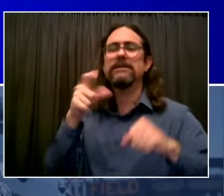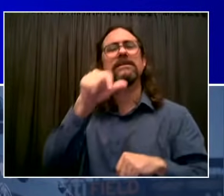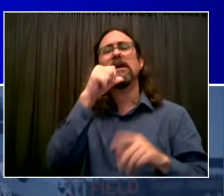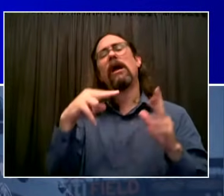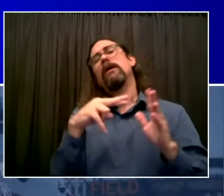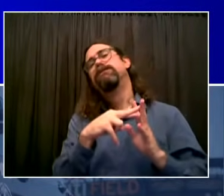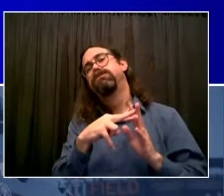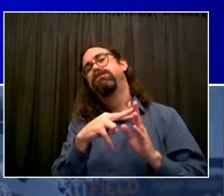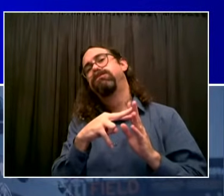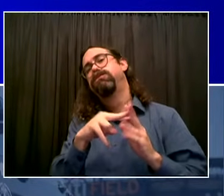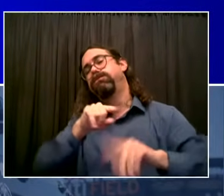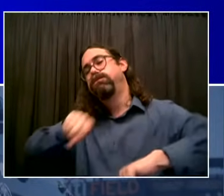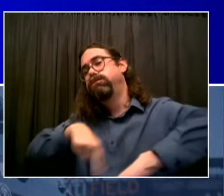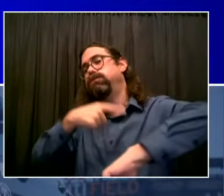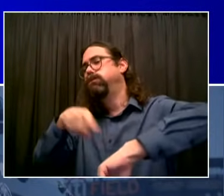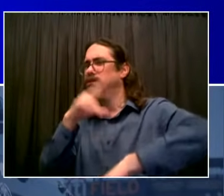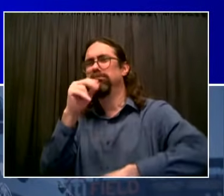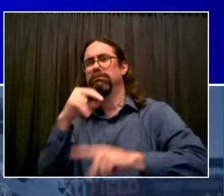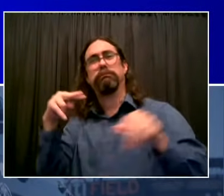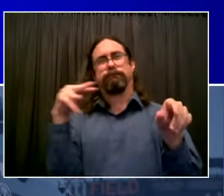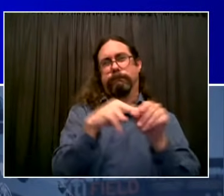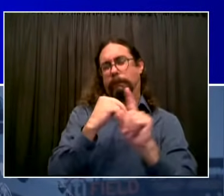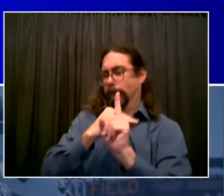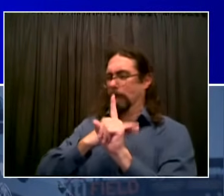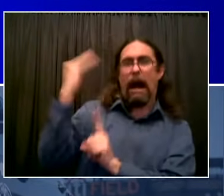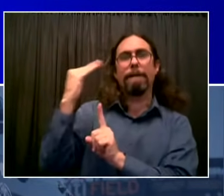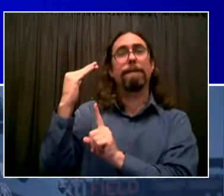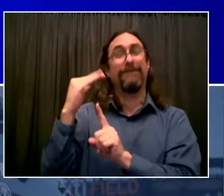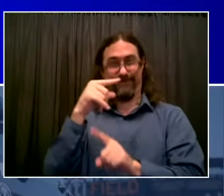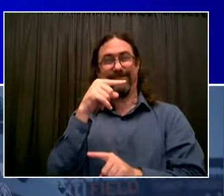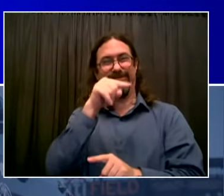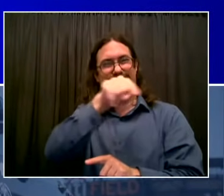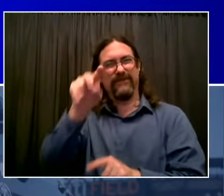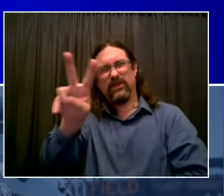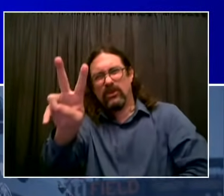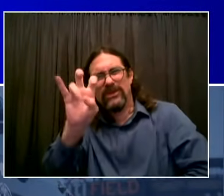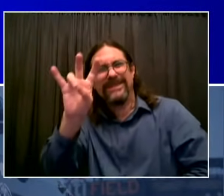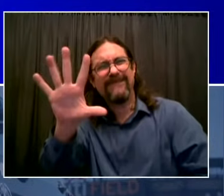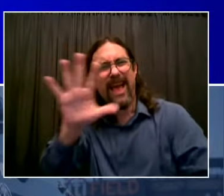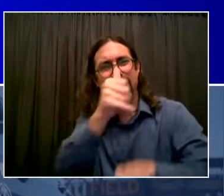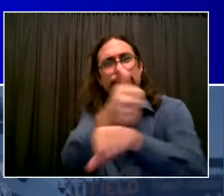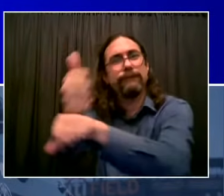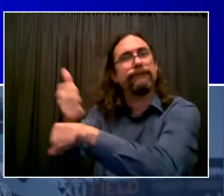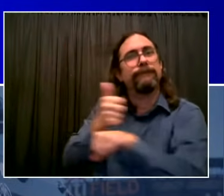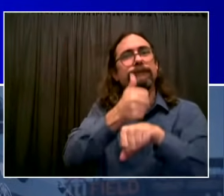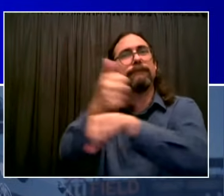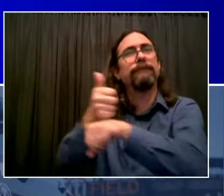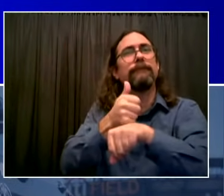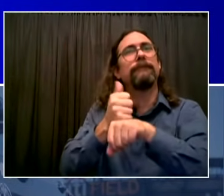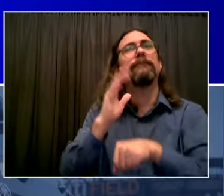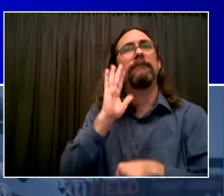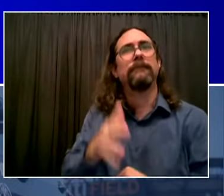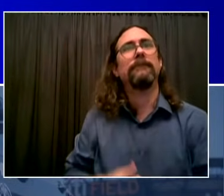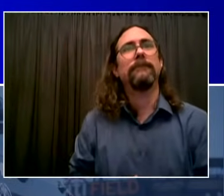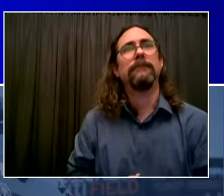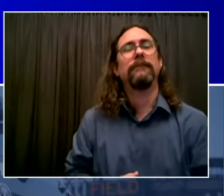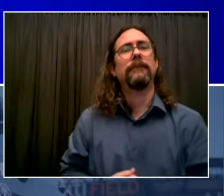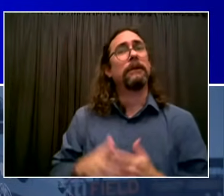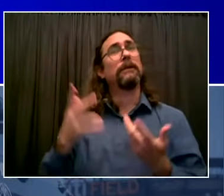CHARGERS. THATLL' BE A GAME CHANGER FOR SO MANY NEW YORKERS WHO WANT TO GO TO ELECTRIC, RENEWABLE POWER. THIS IS THE WAY